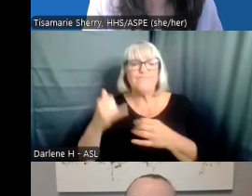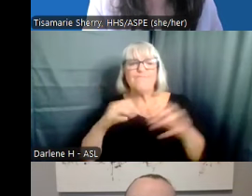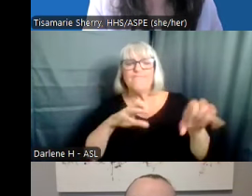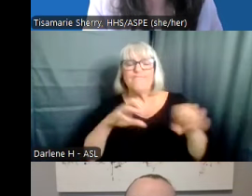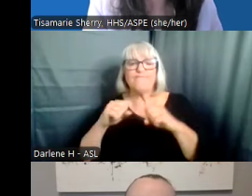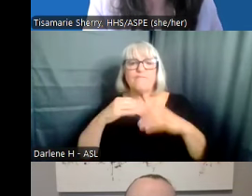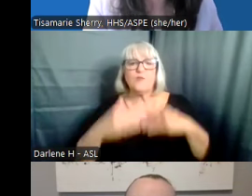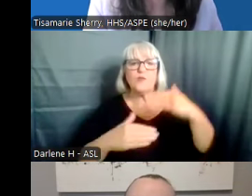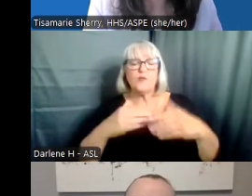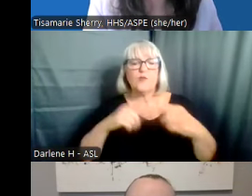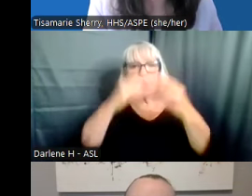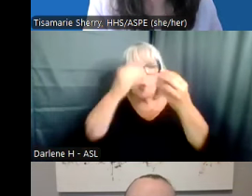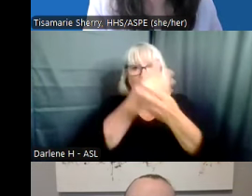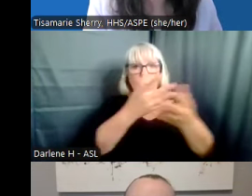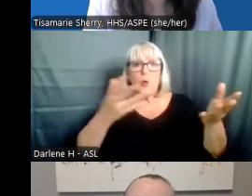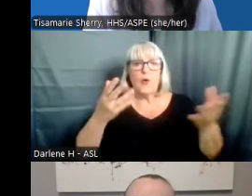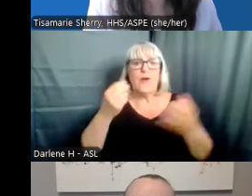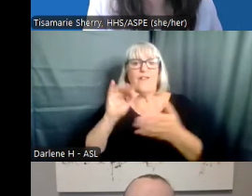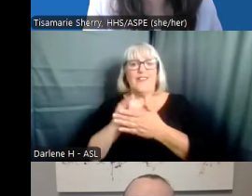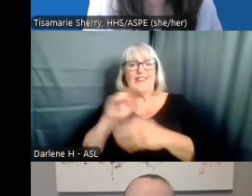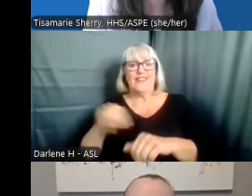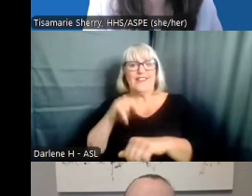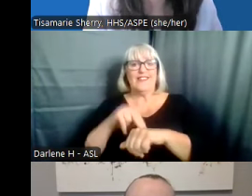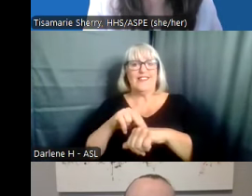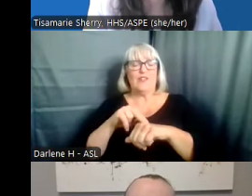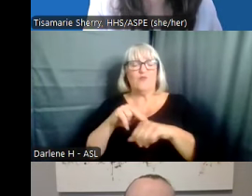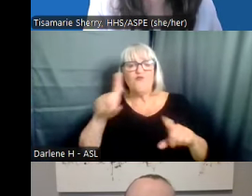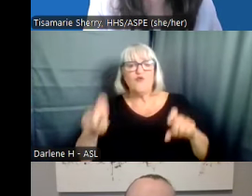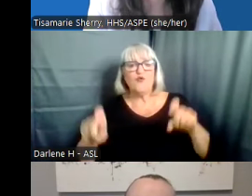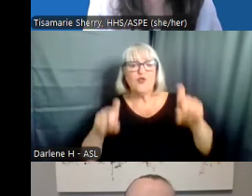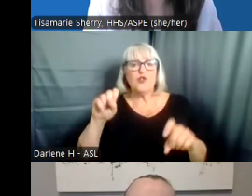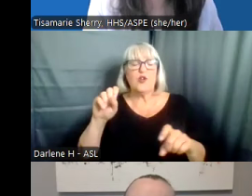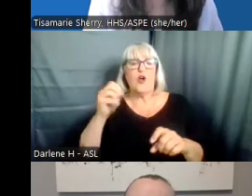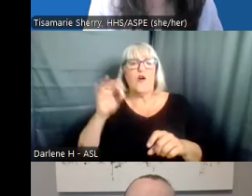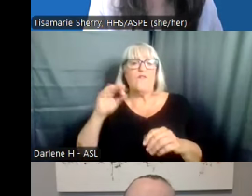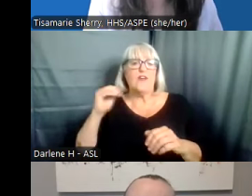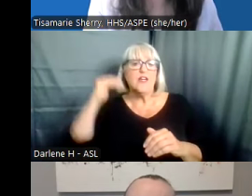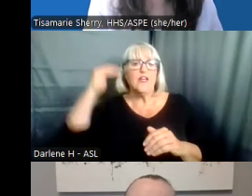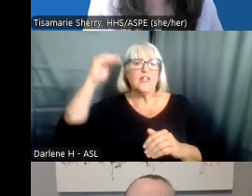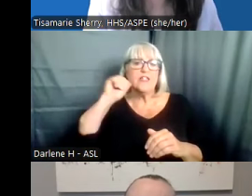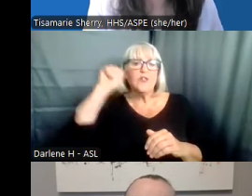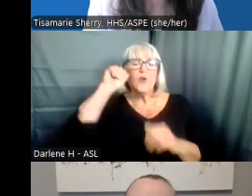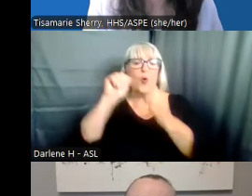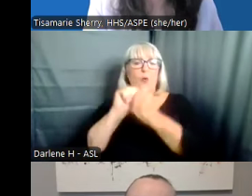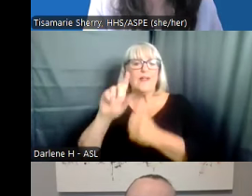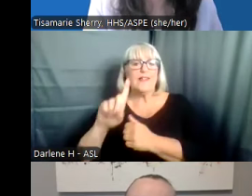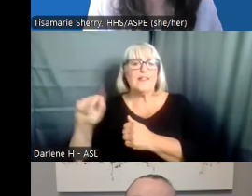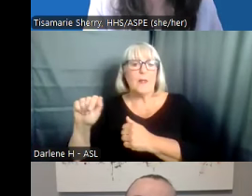development of a national survey of adults with disabilities to capture this information. My office of ASPE is currently developing A